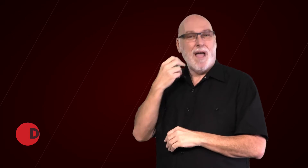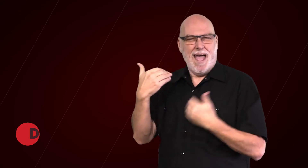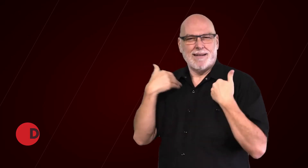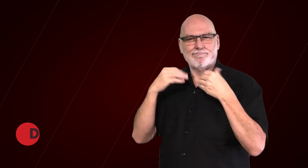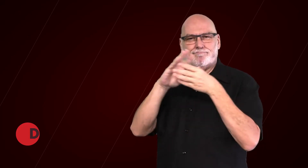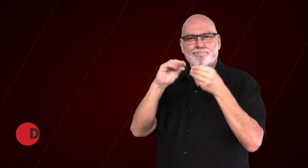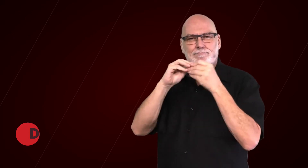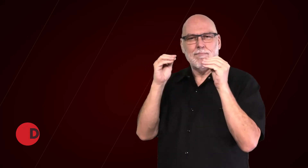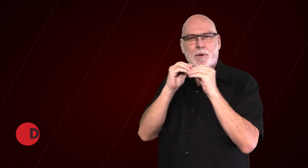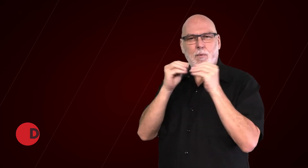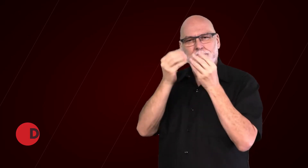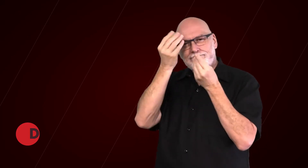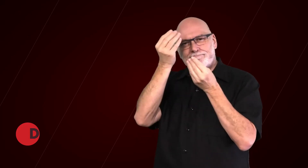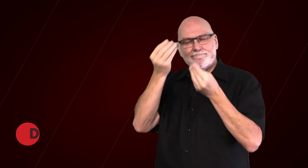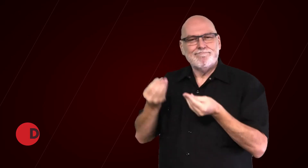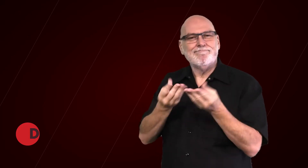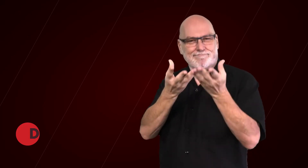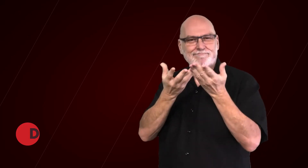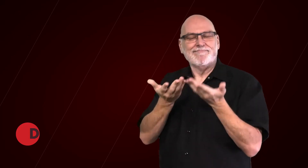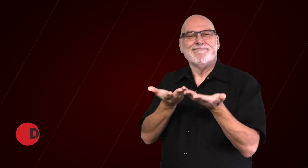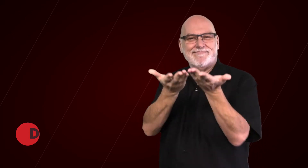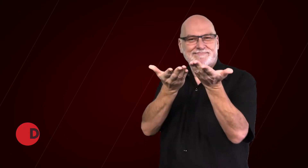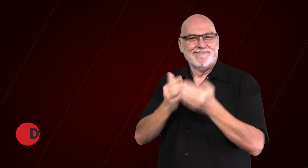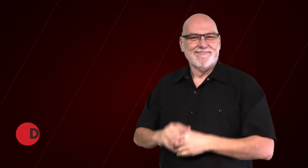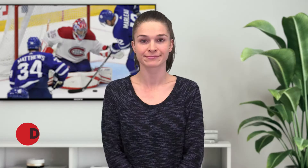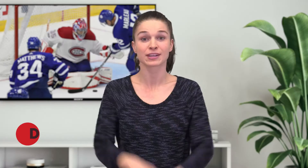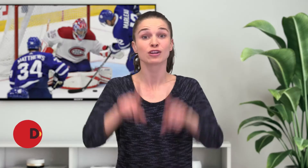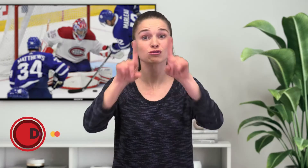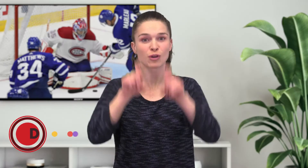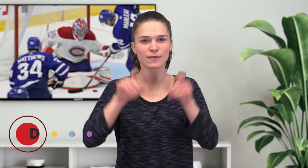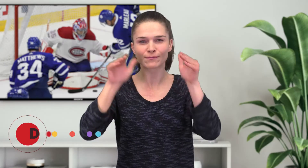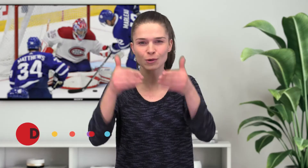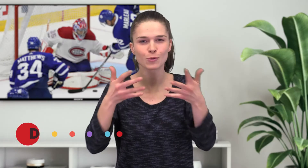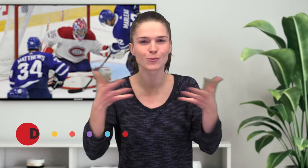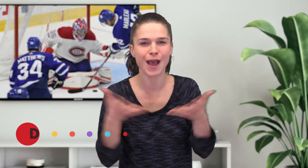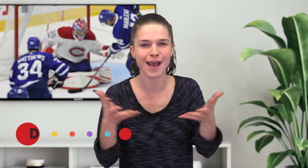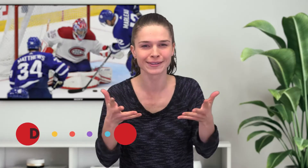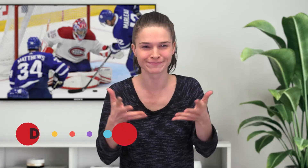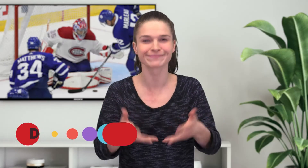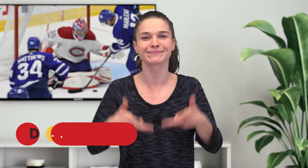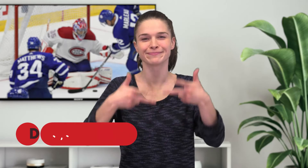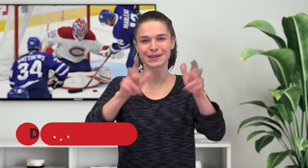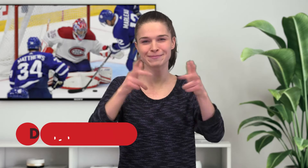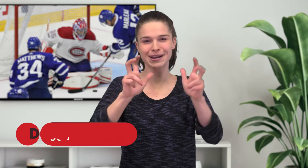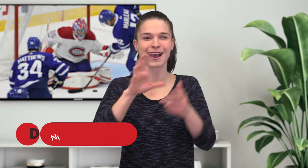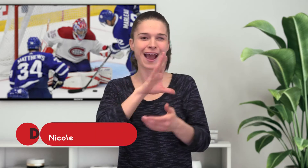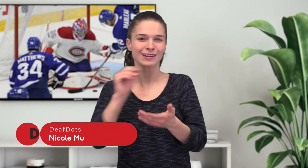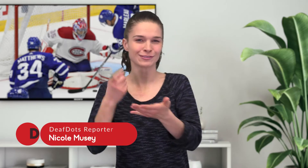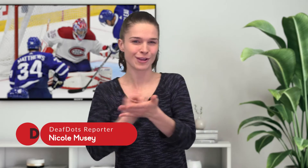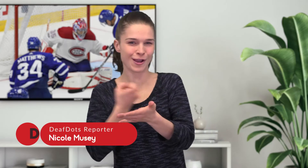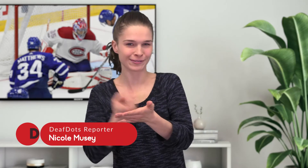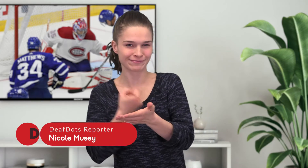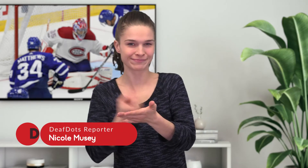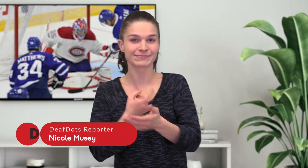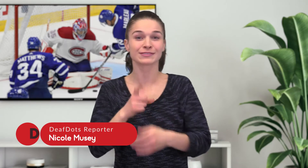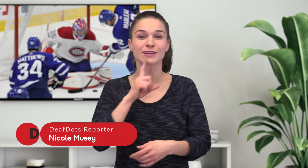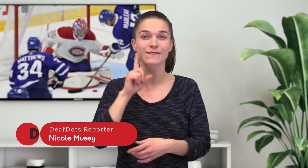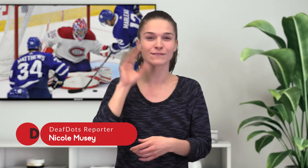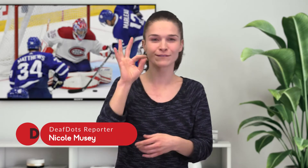Nicole has more to tell us about it. [Nicole]: The survey focuses on hockey and basketball.